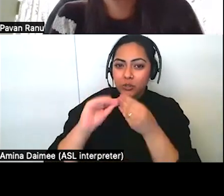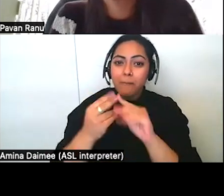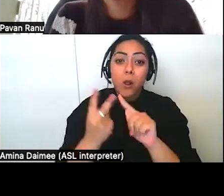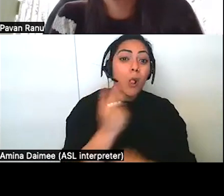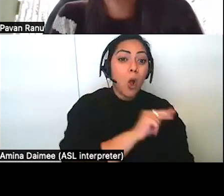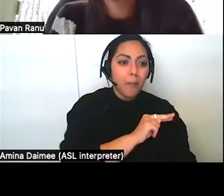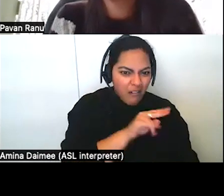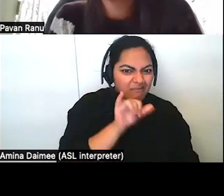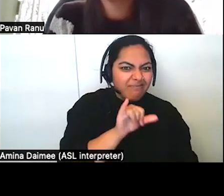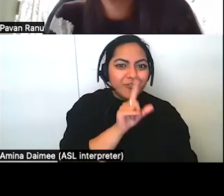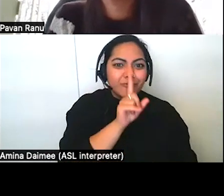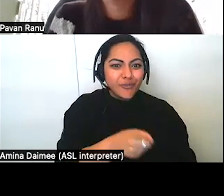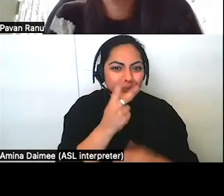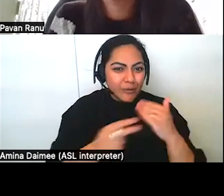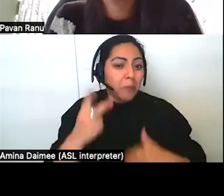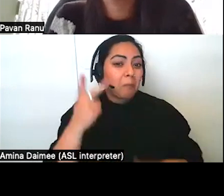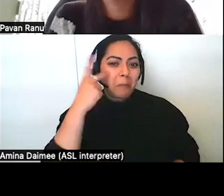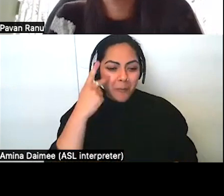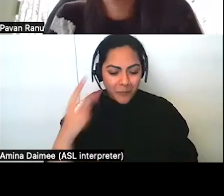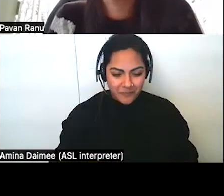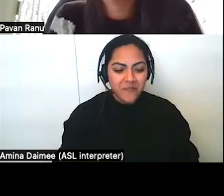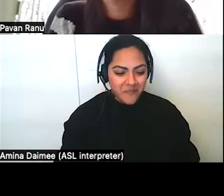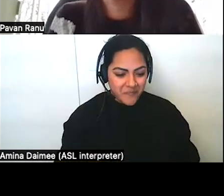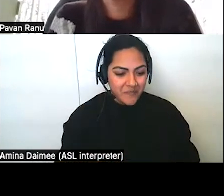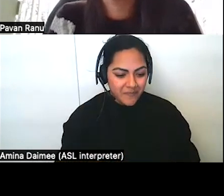So, we wanted to kind of dig in on the Dark Fantasy bestsellers.